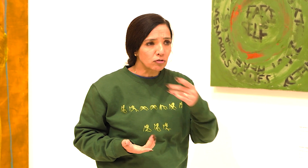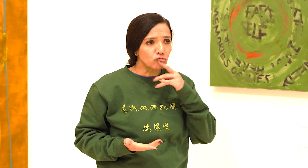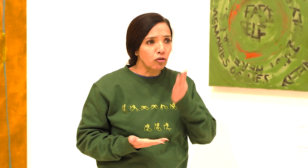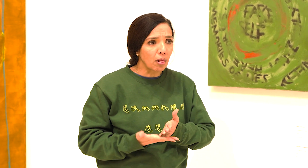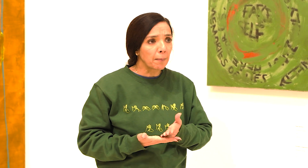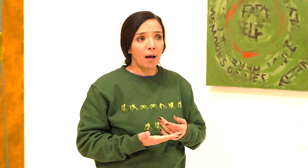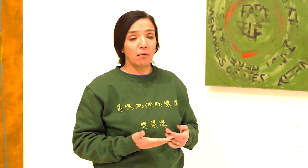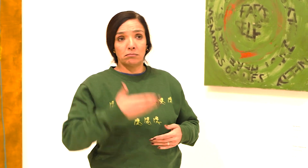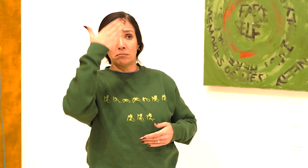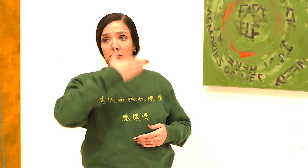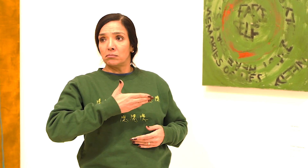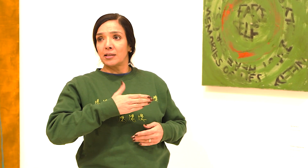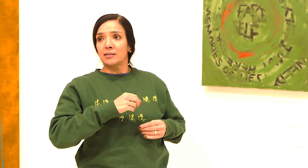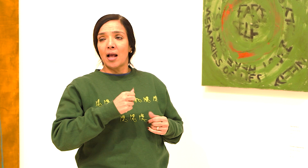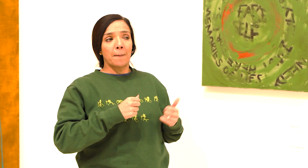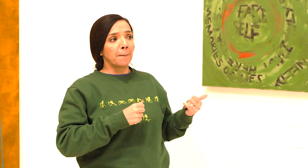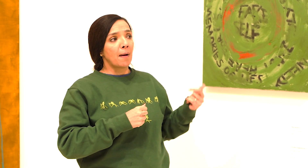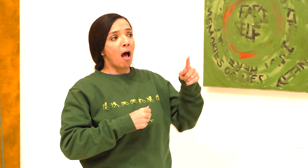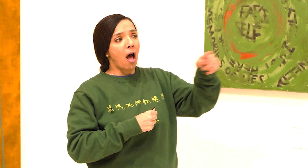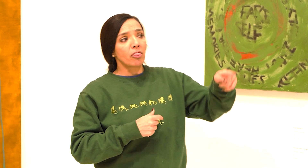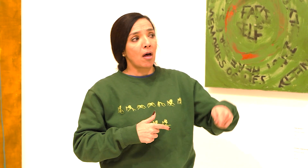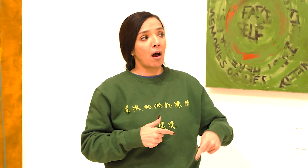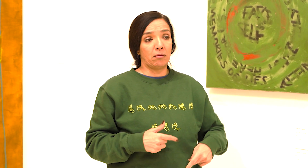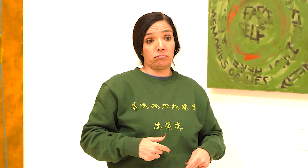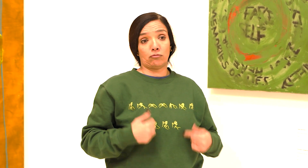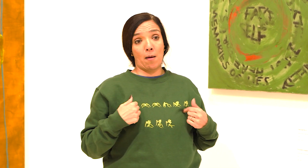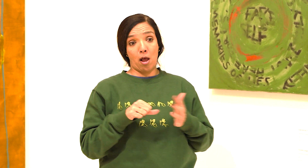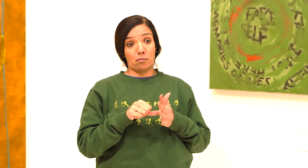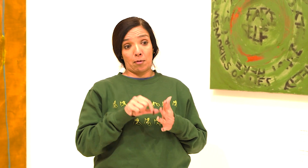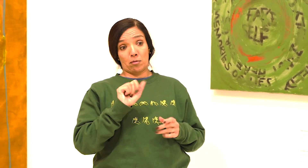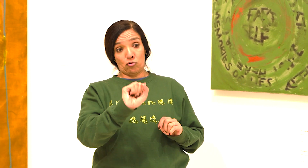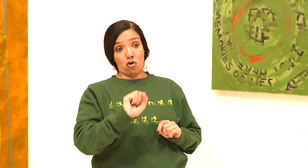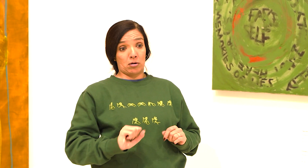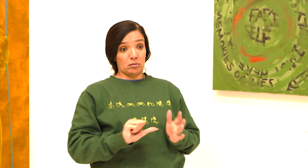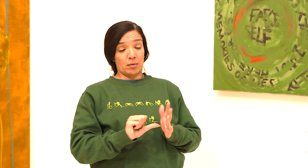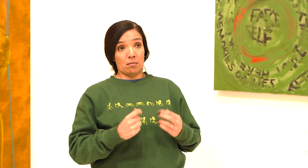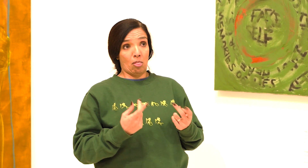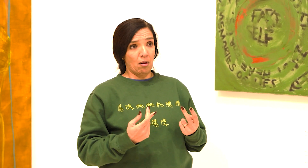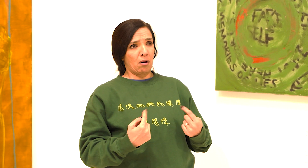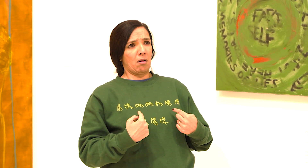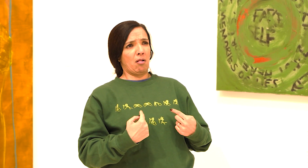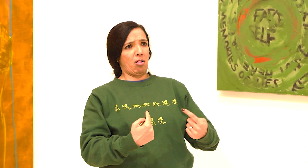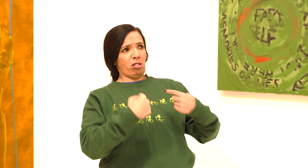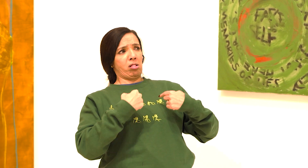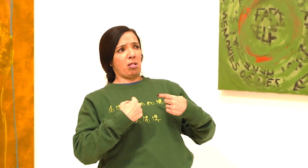and I'd say to them, you know, "Can you be honest?" Others would say, "Hmm, it's not my problem, it's your problem,"